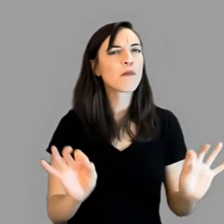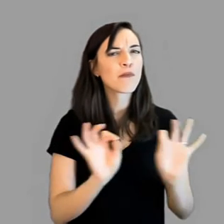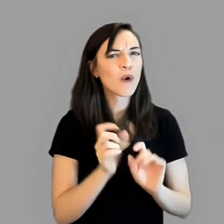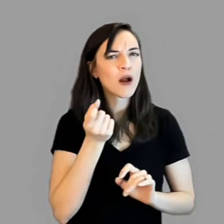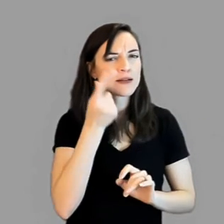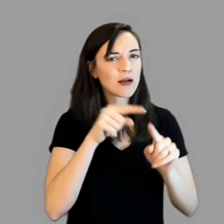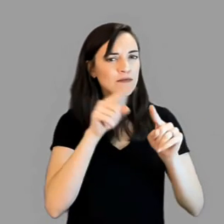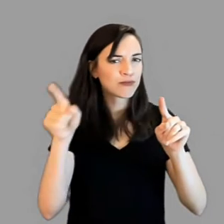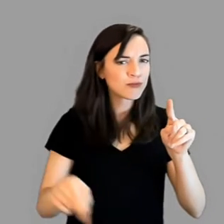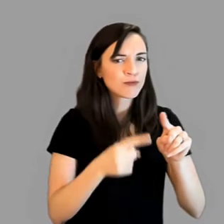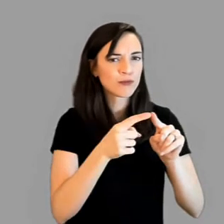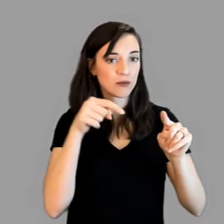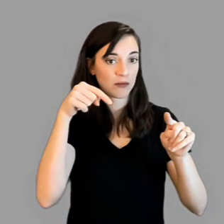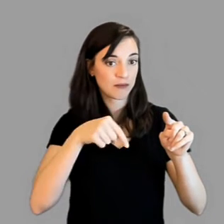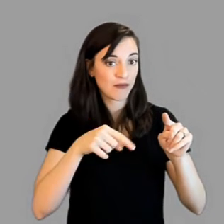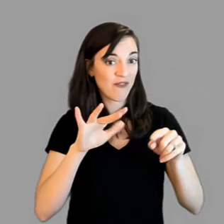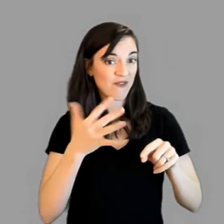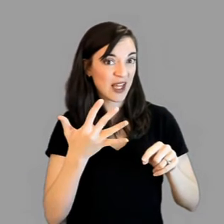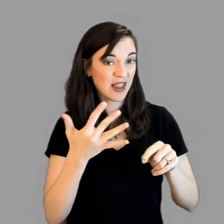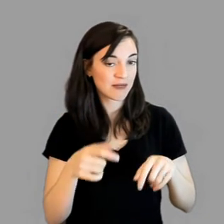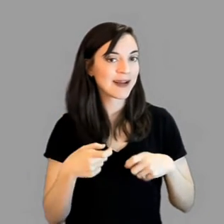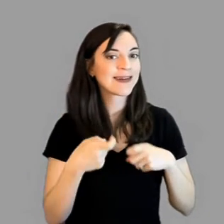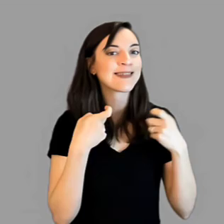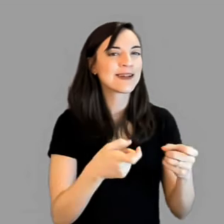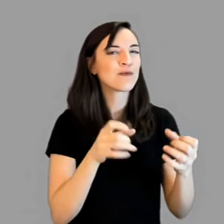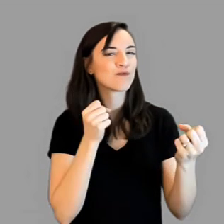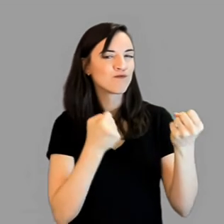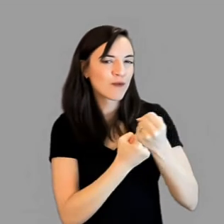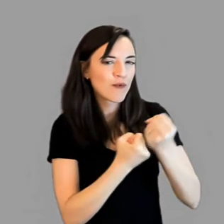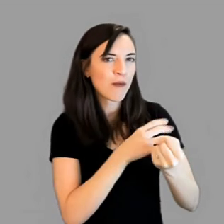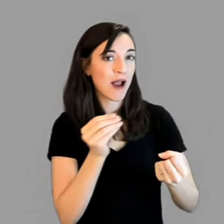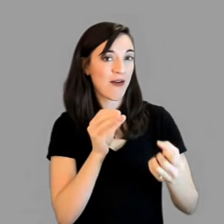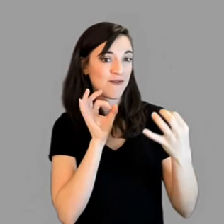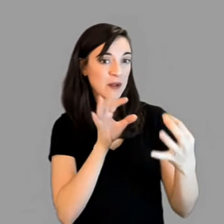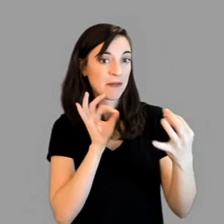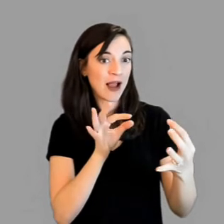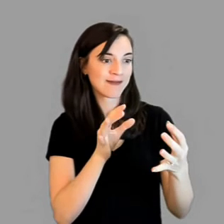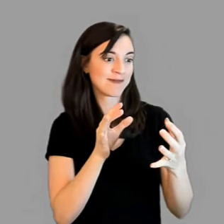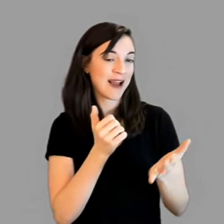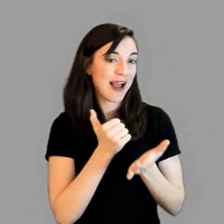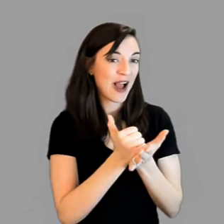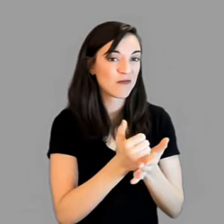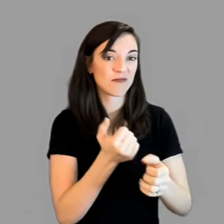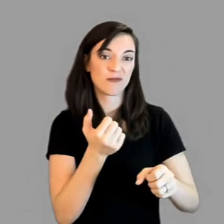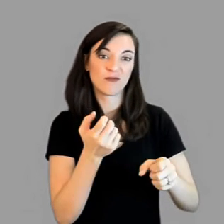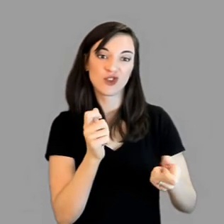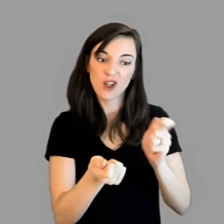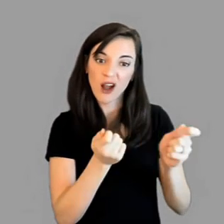It is important to note that reinforcement and corrective feedback is a vital part in